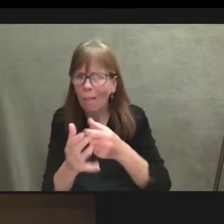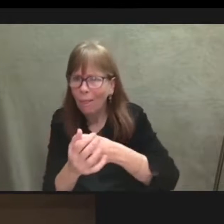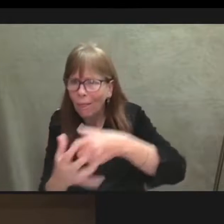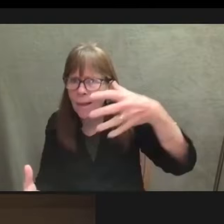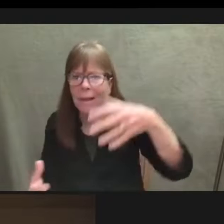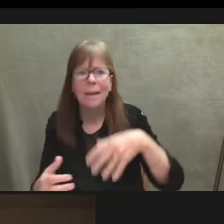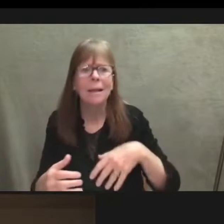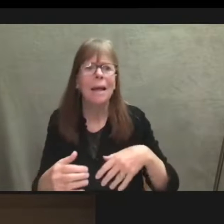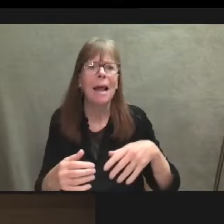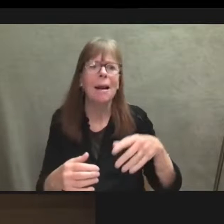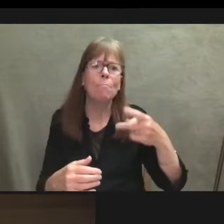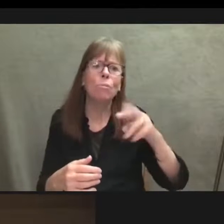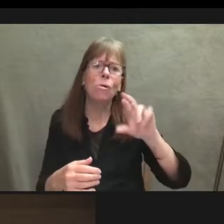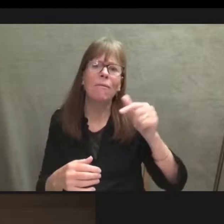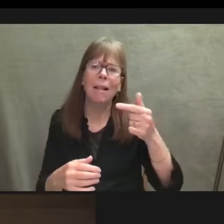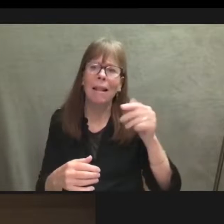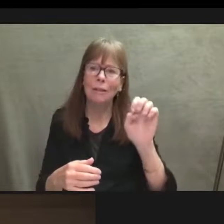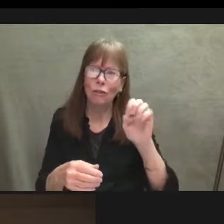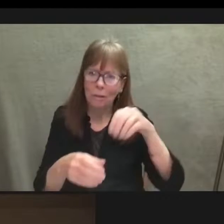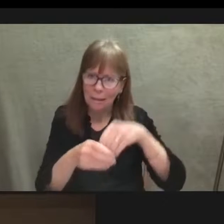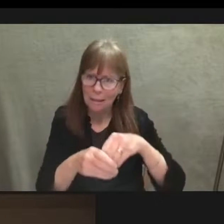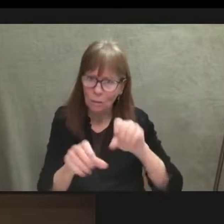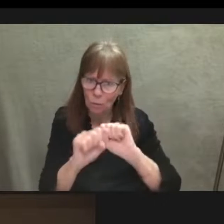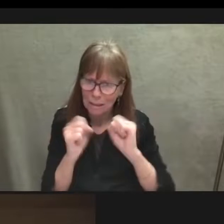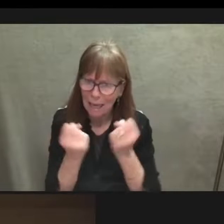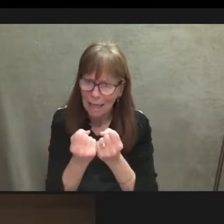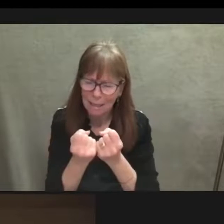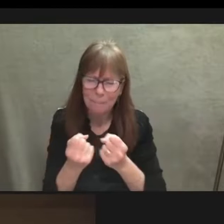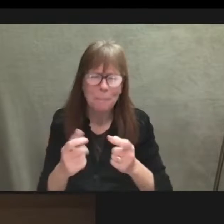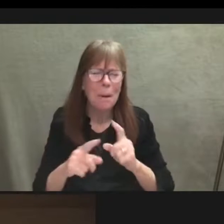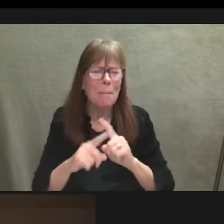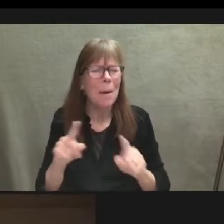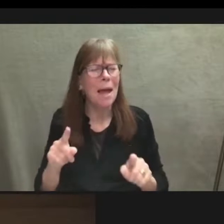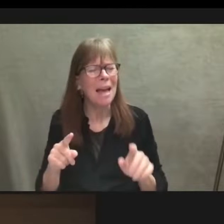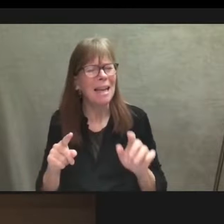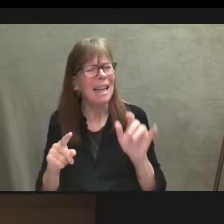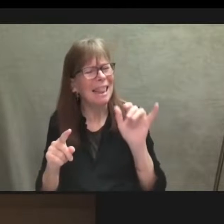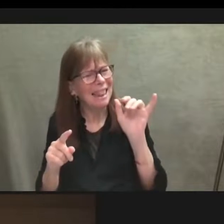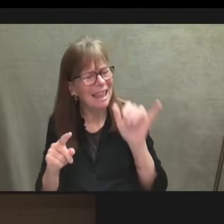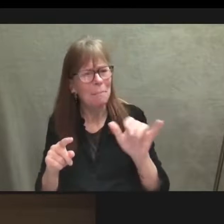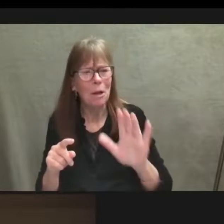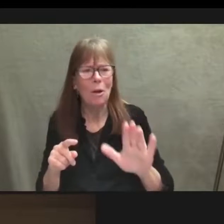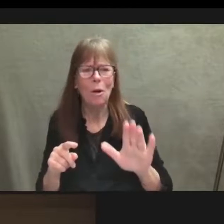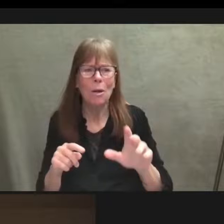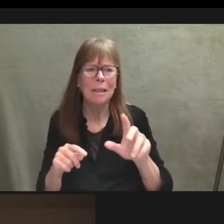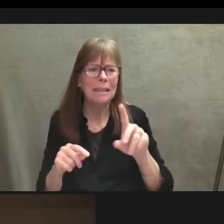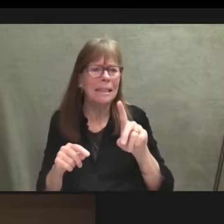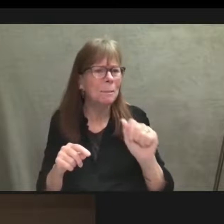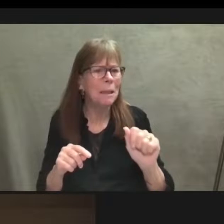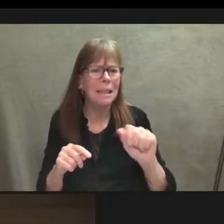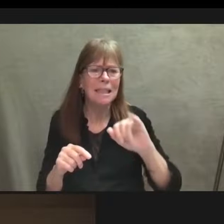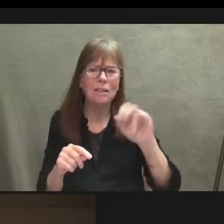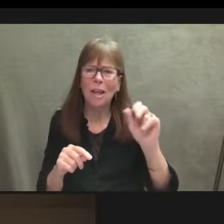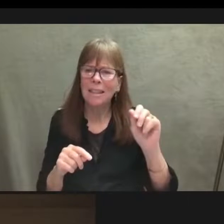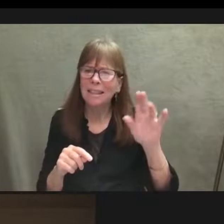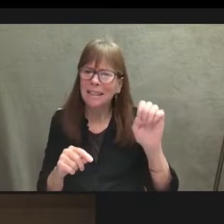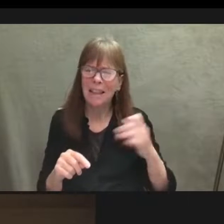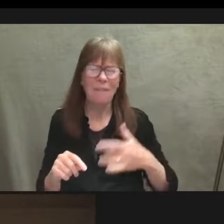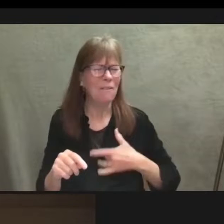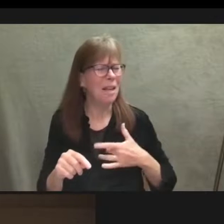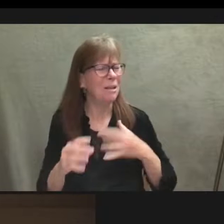justice to me is much more complex than that, and really focuses on intersectionality.